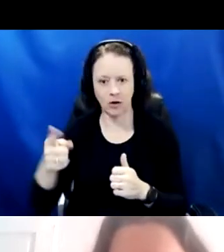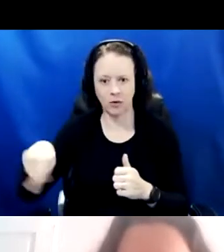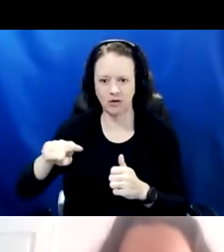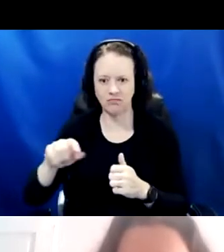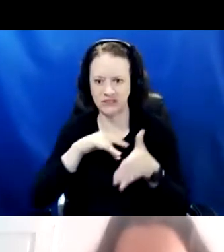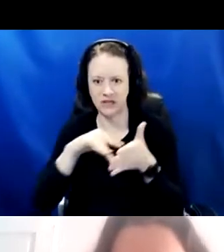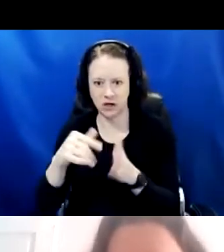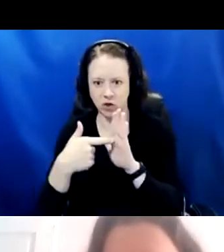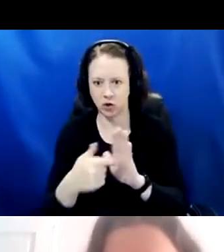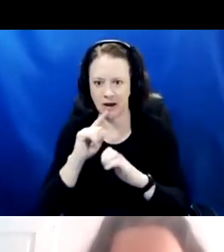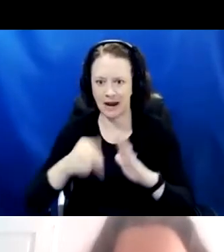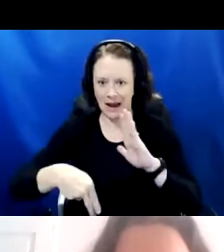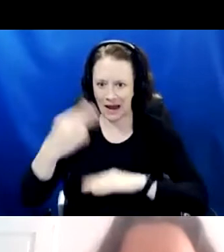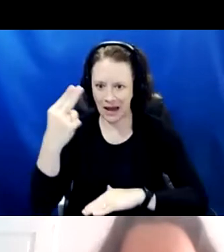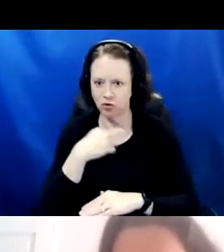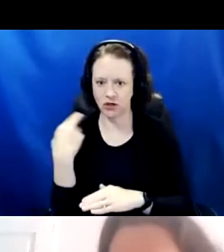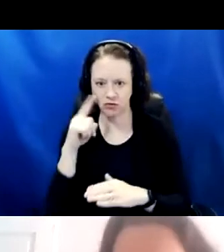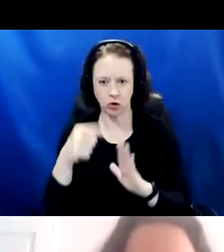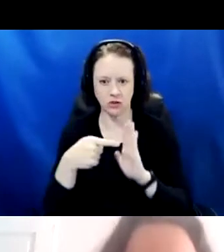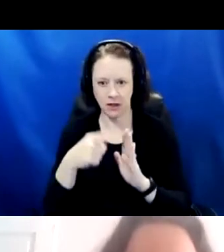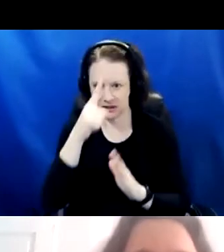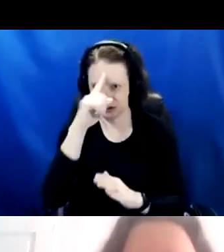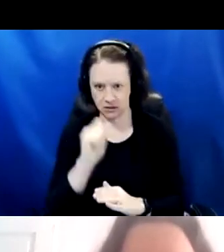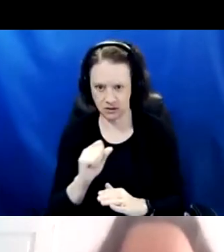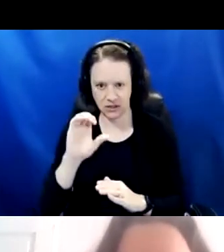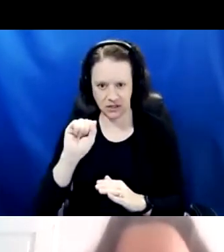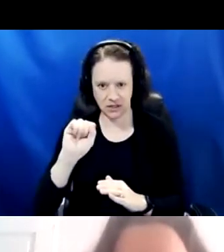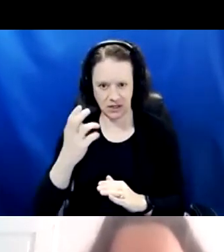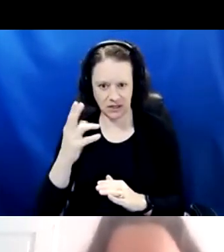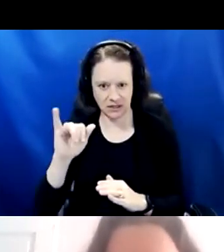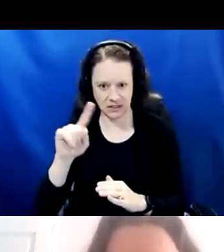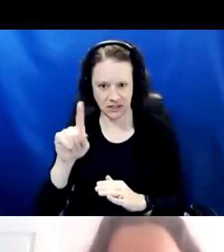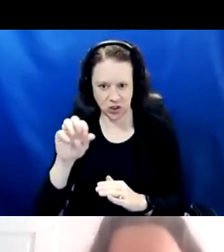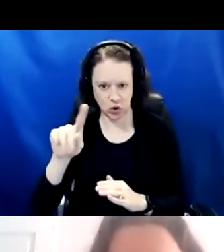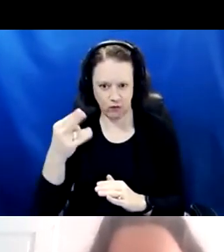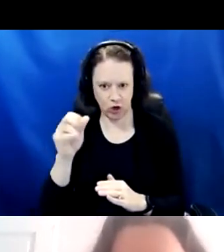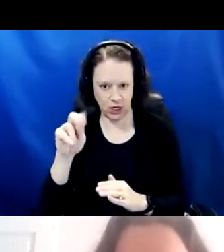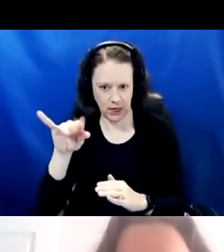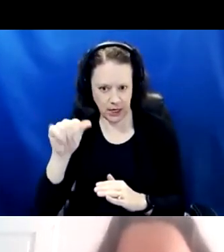for example, schizophrenia, anyone who relies on regional center services